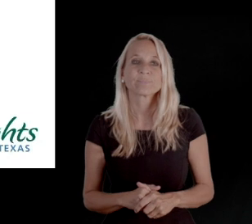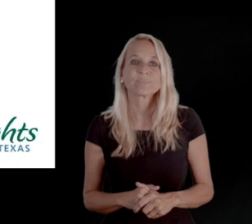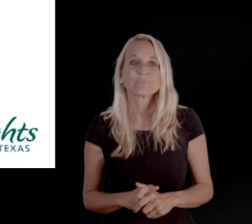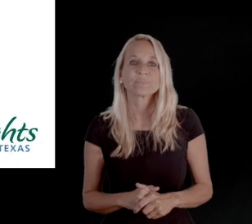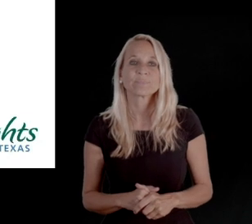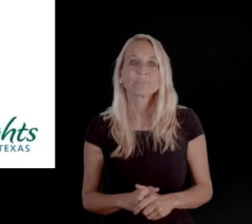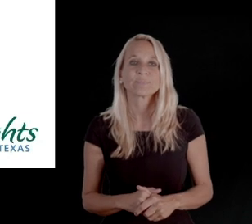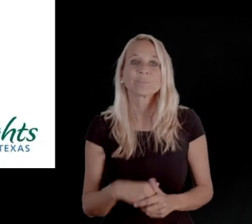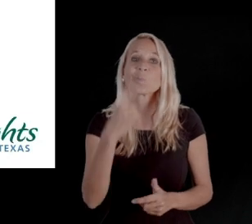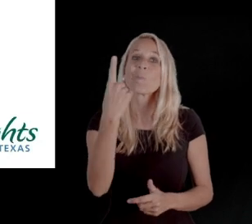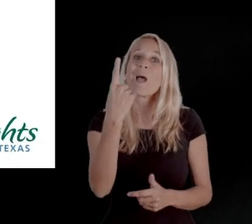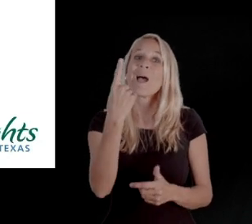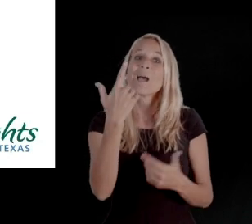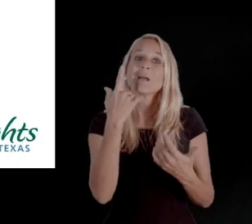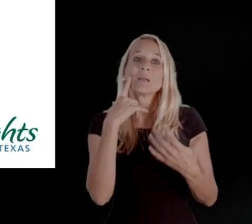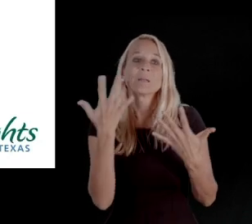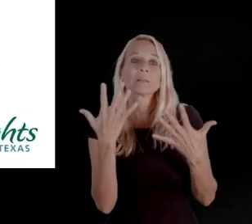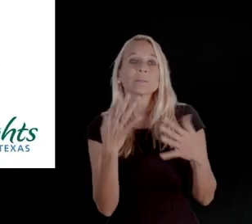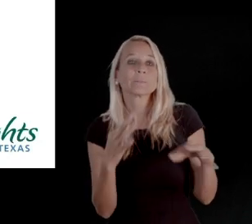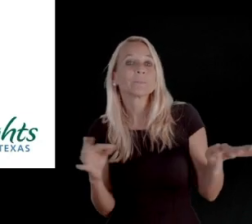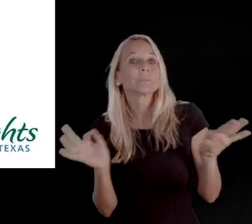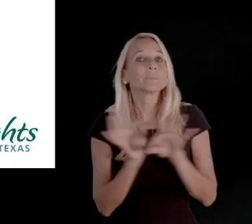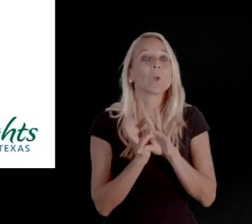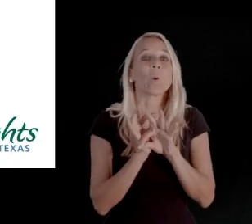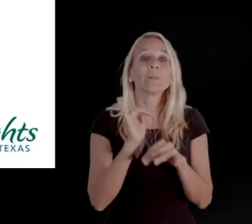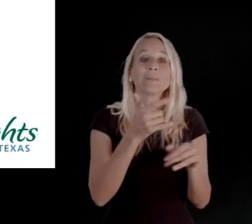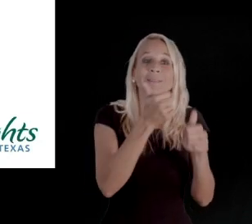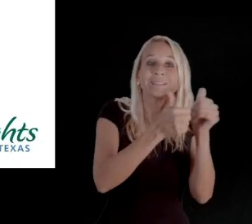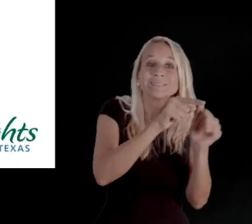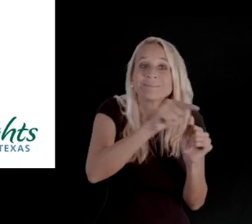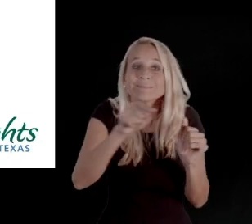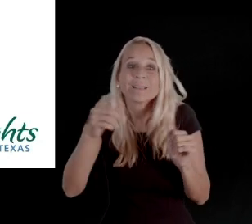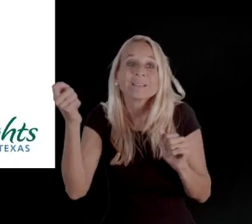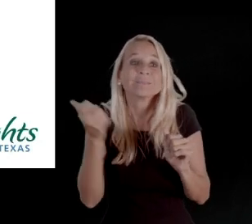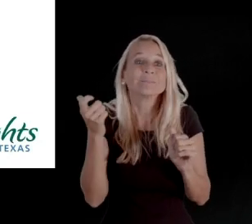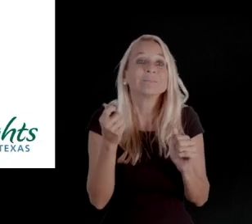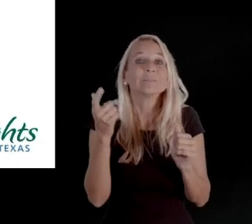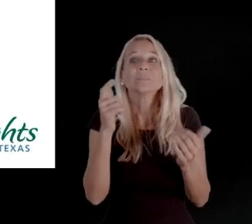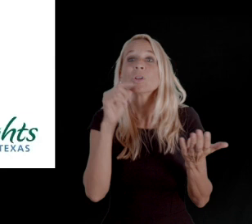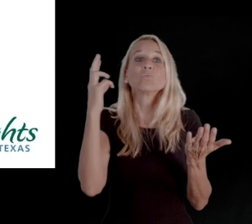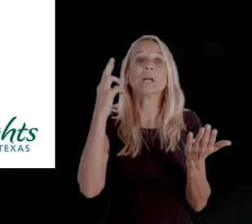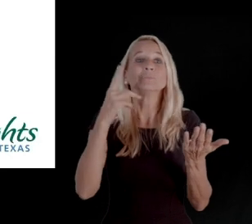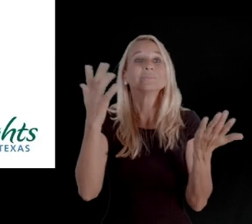One of the biggest things that I think most individuals and beneficiaries don't realize is you can request a continuance.